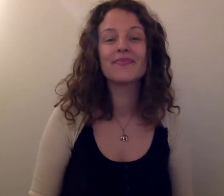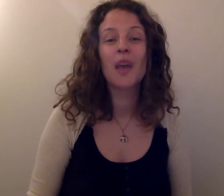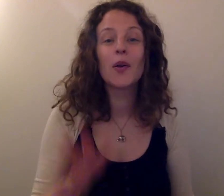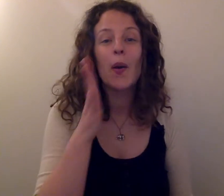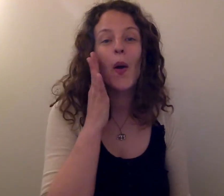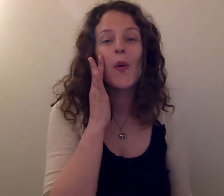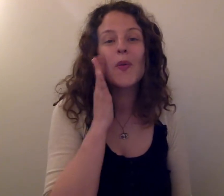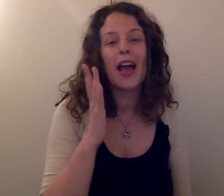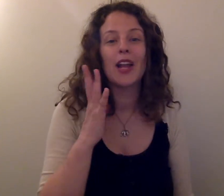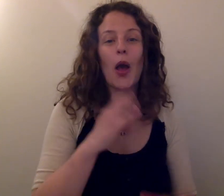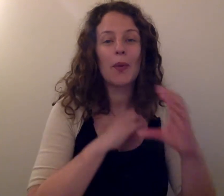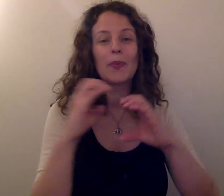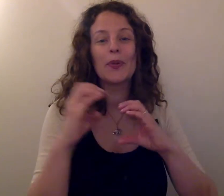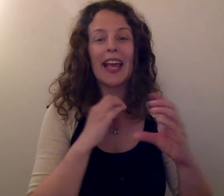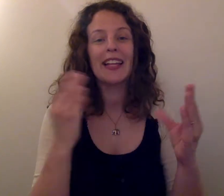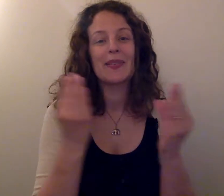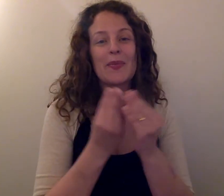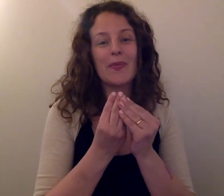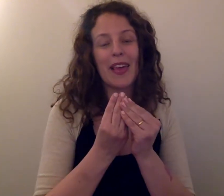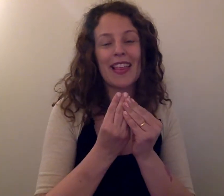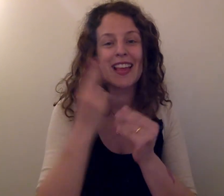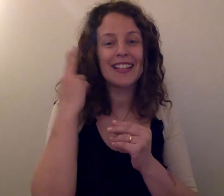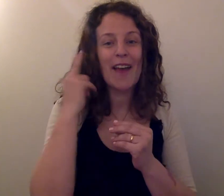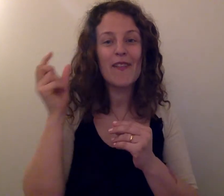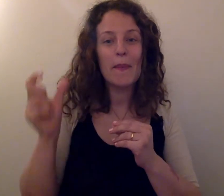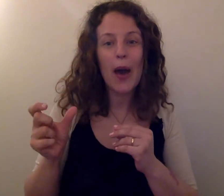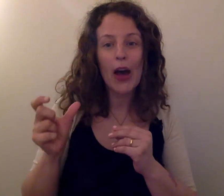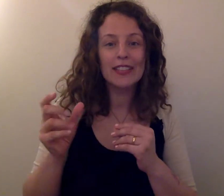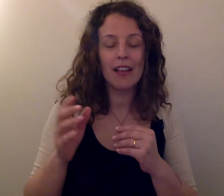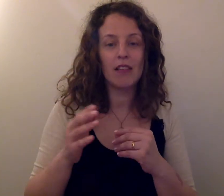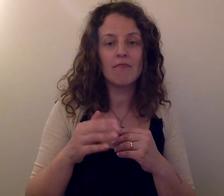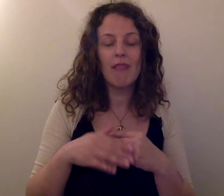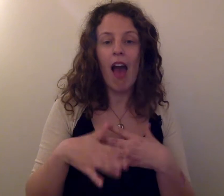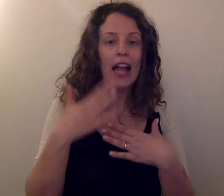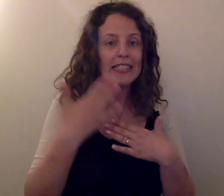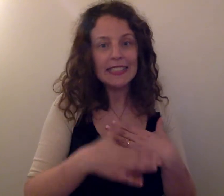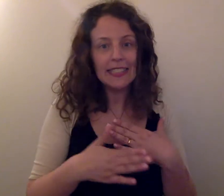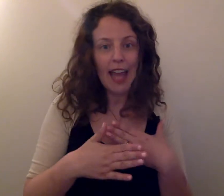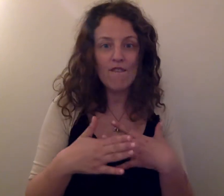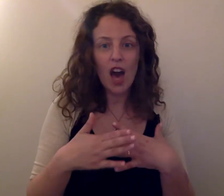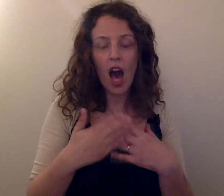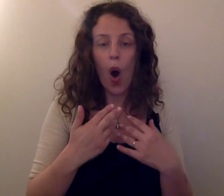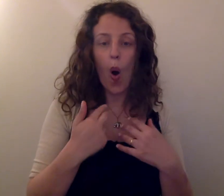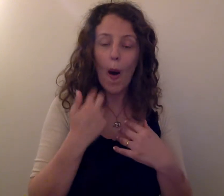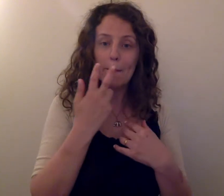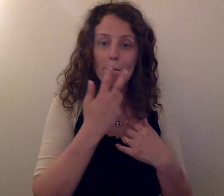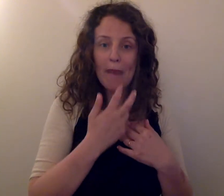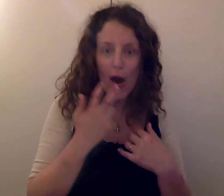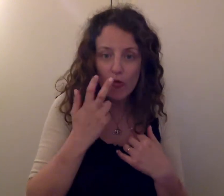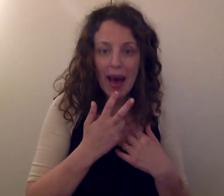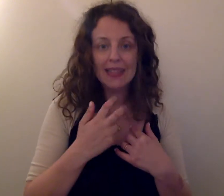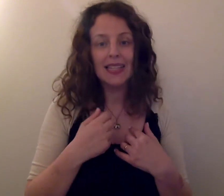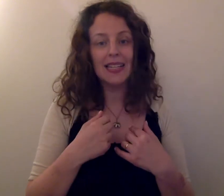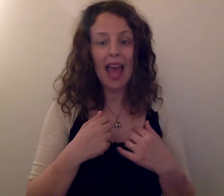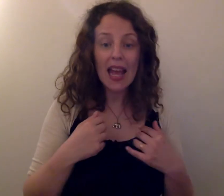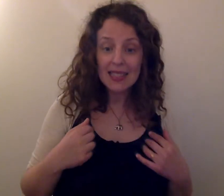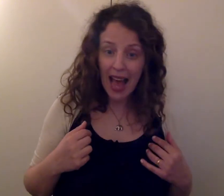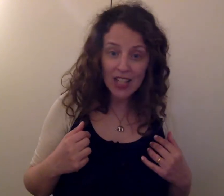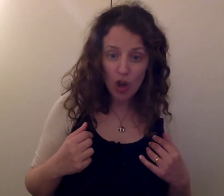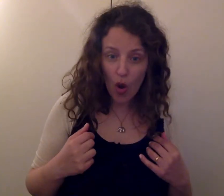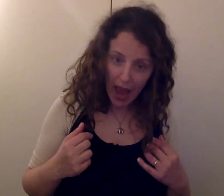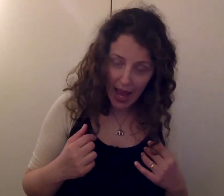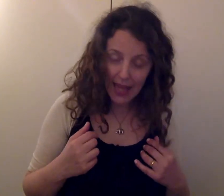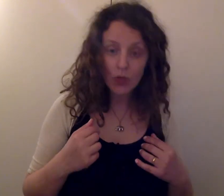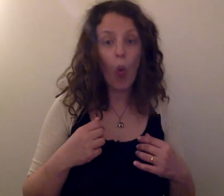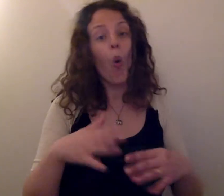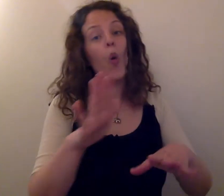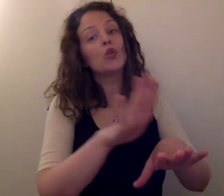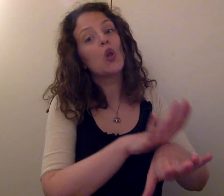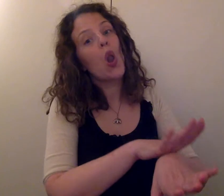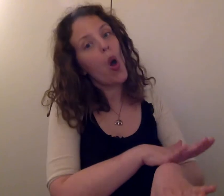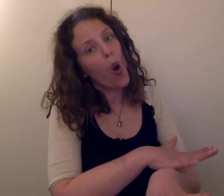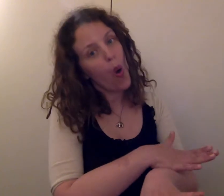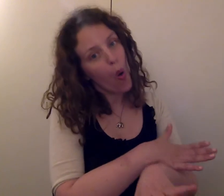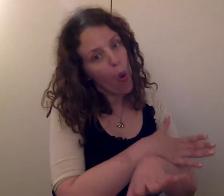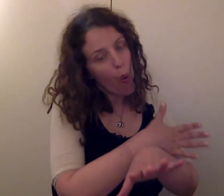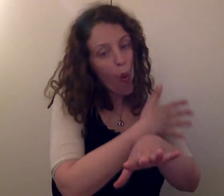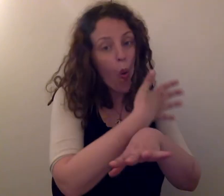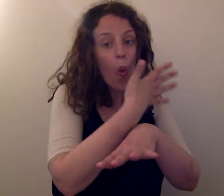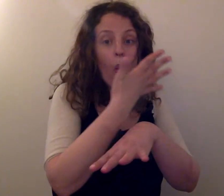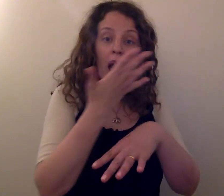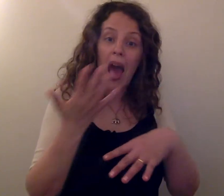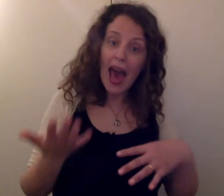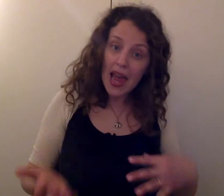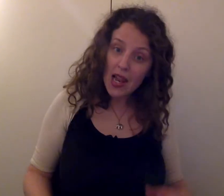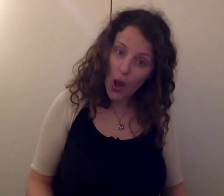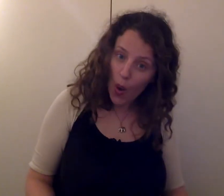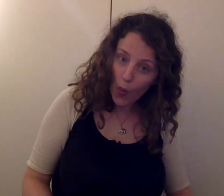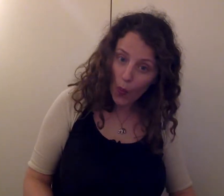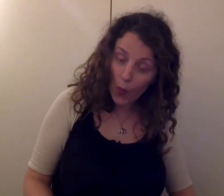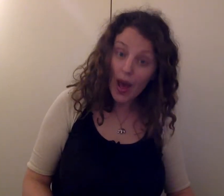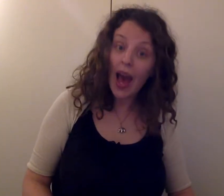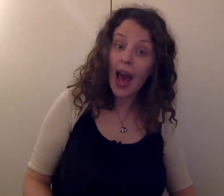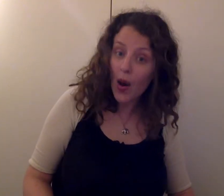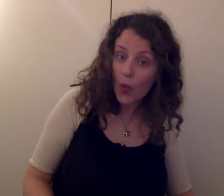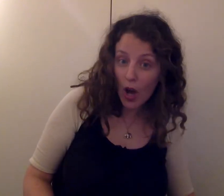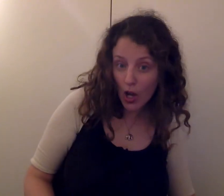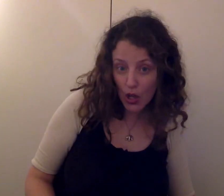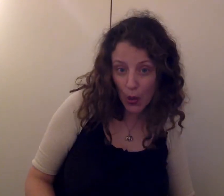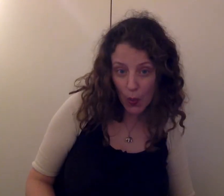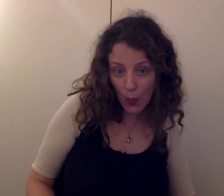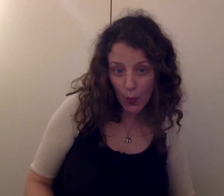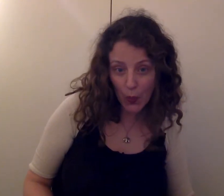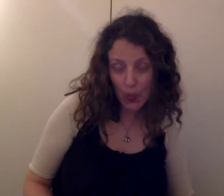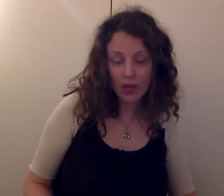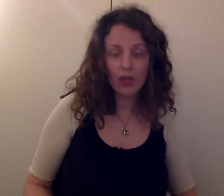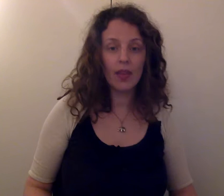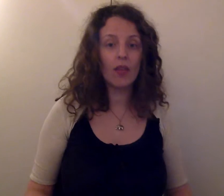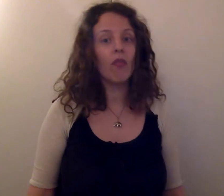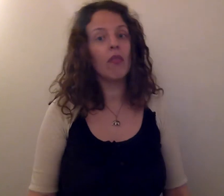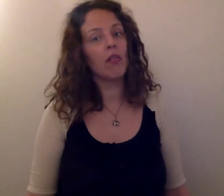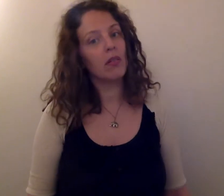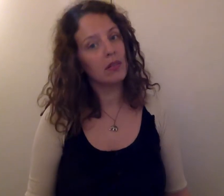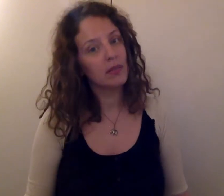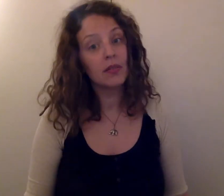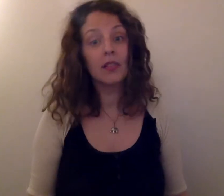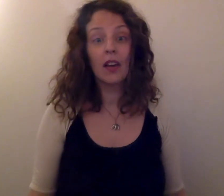When communicating with a deaf person never over exaggerate mouth patterns. Speaking slowly, "How are you?"